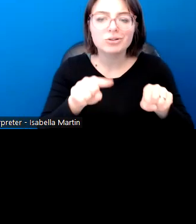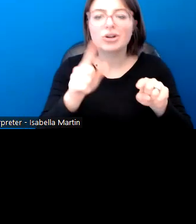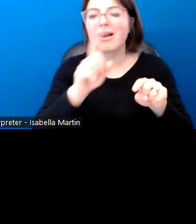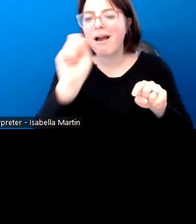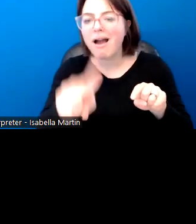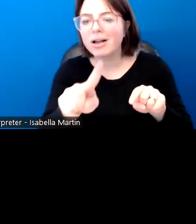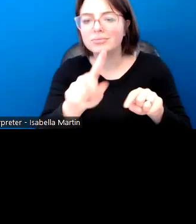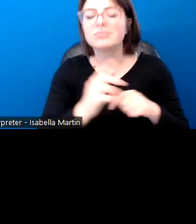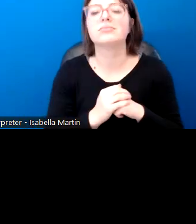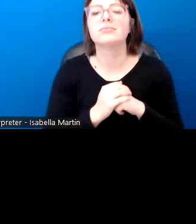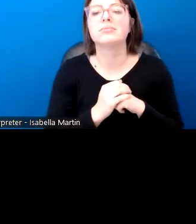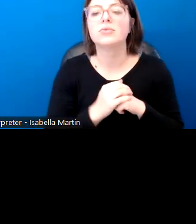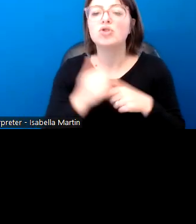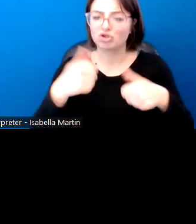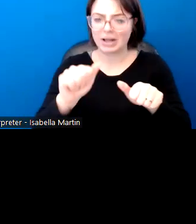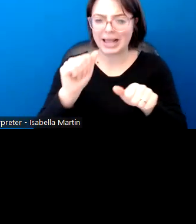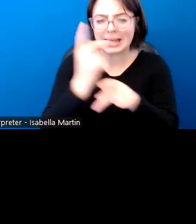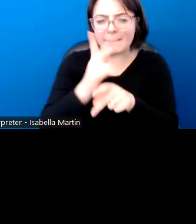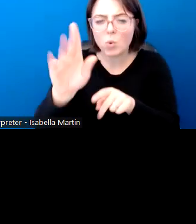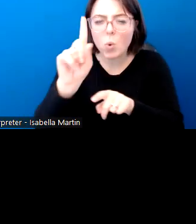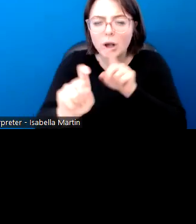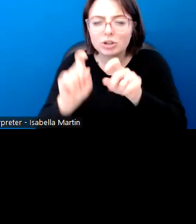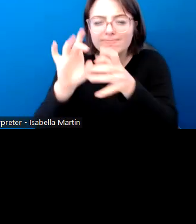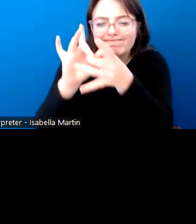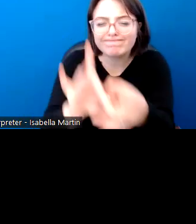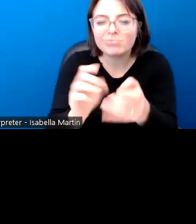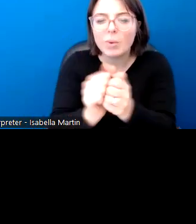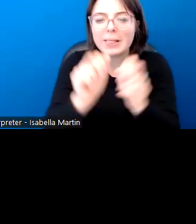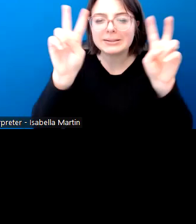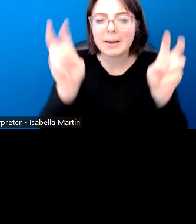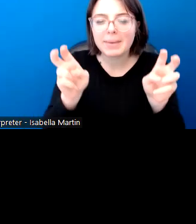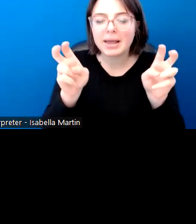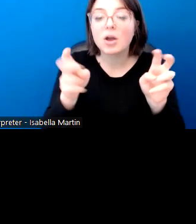to keep your questions on topic and you can always check under the my questions column to see if your